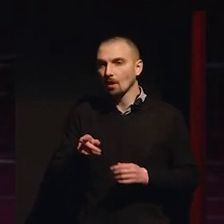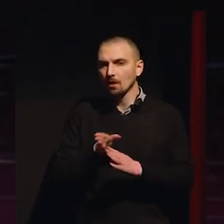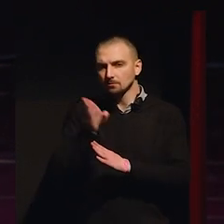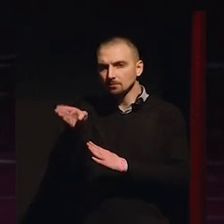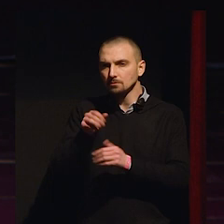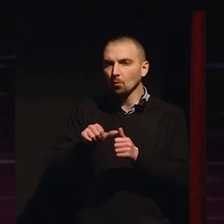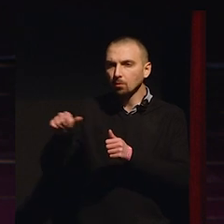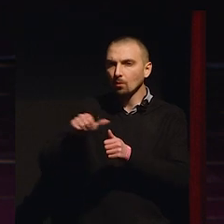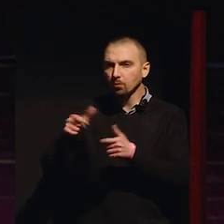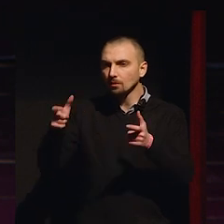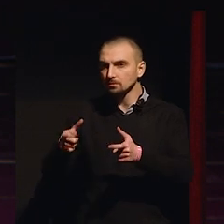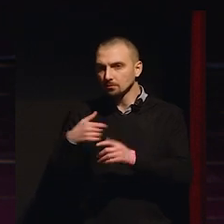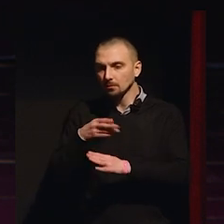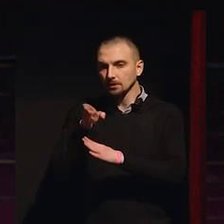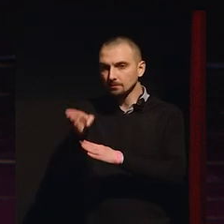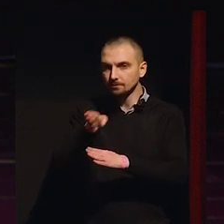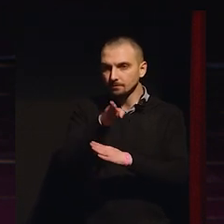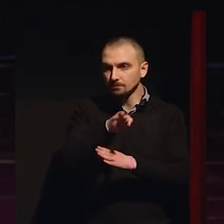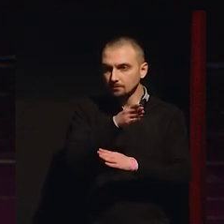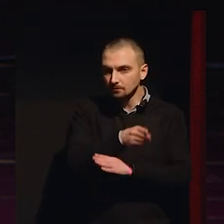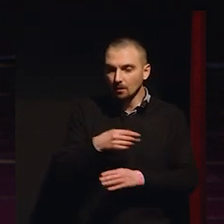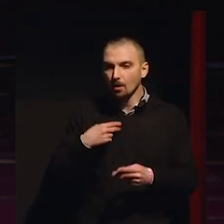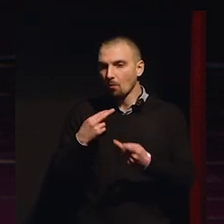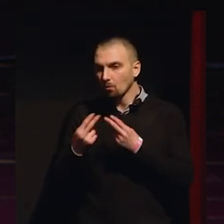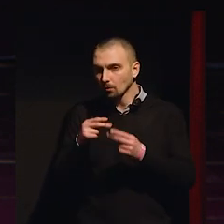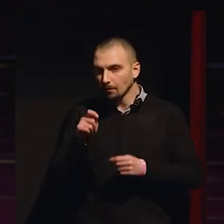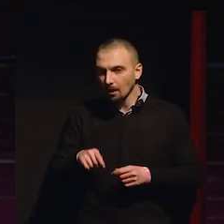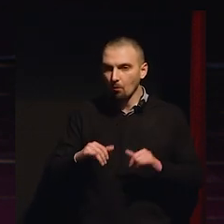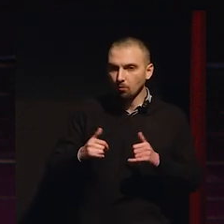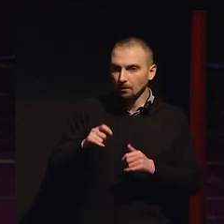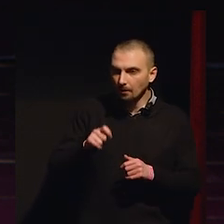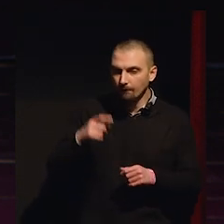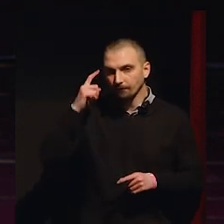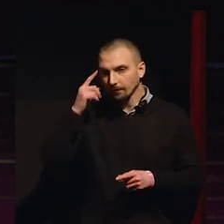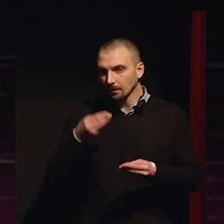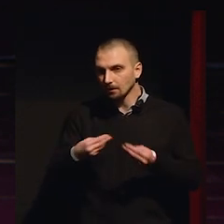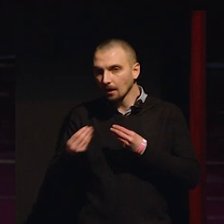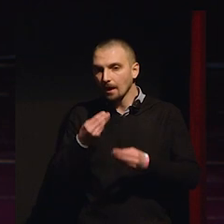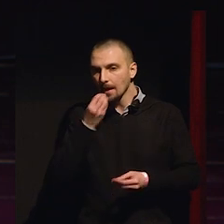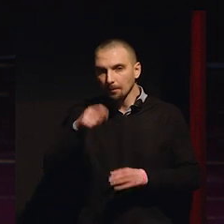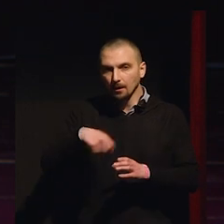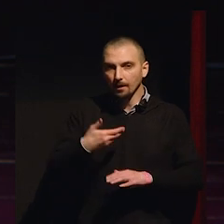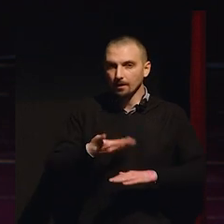We did drama with kids there. We did tale workshops. We shared recipes with the moms.